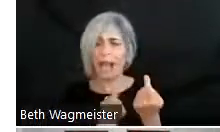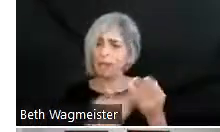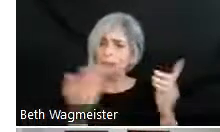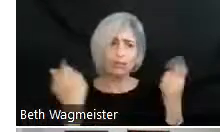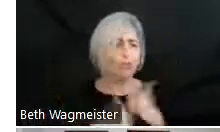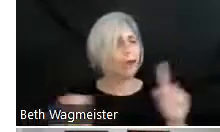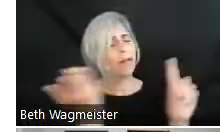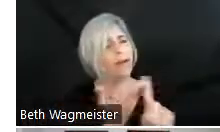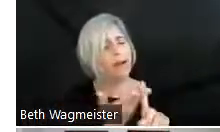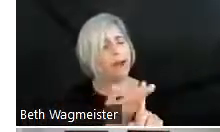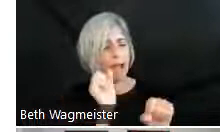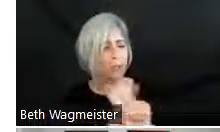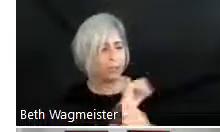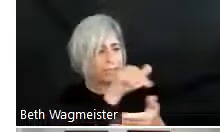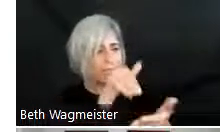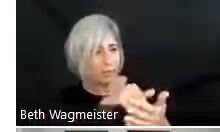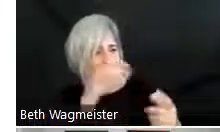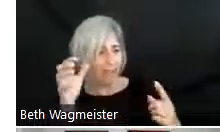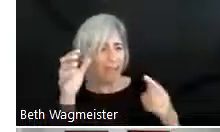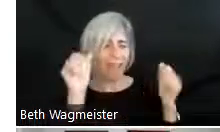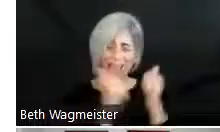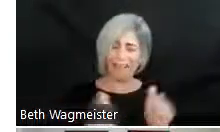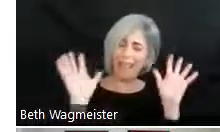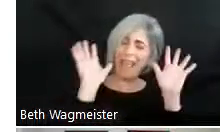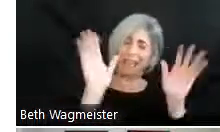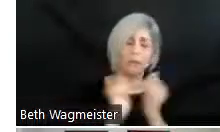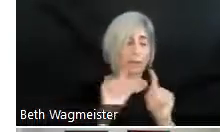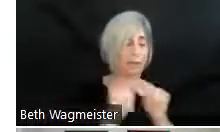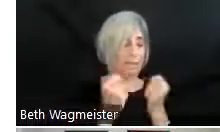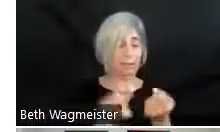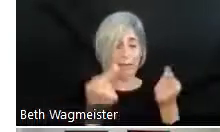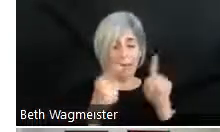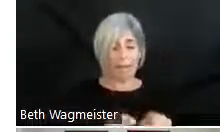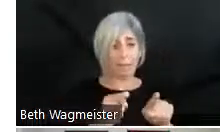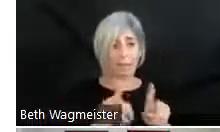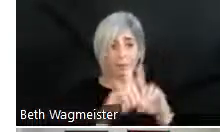center of excellence with a team and then the whole department was shut down.